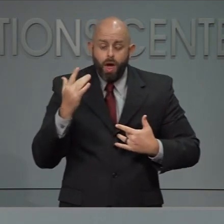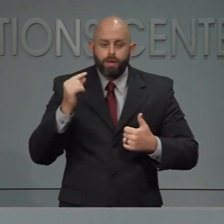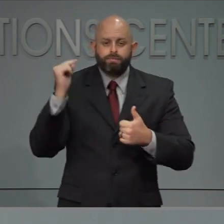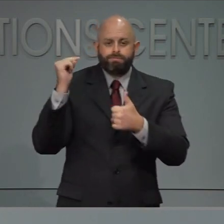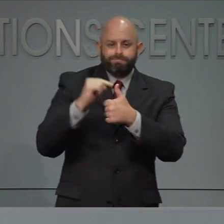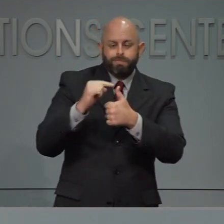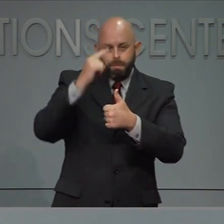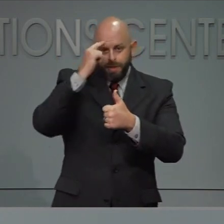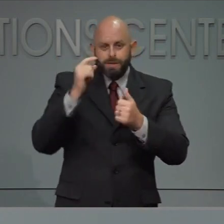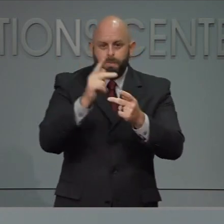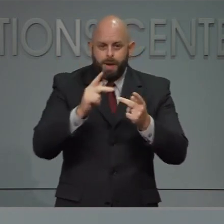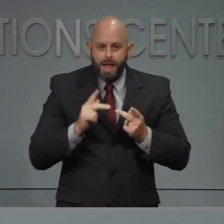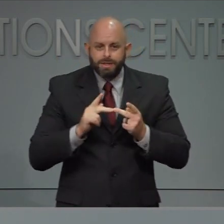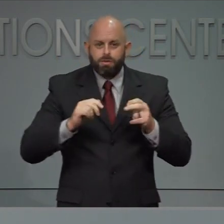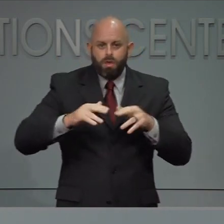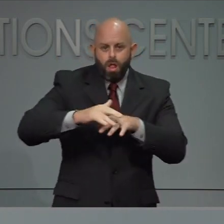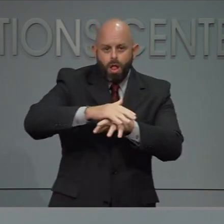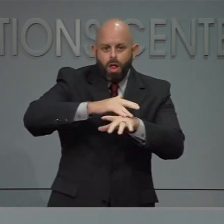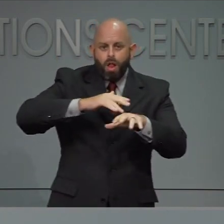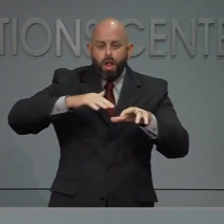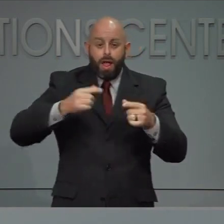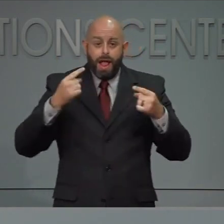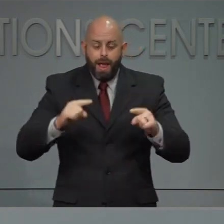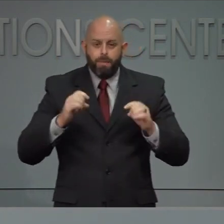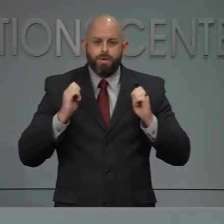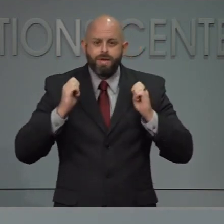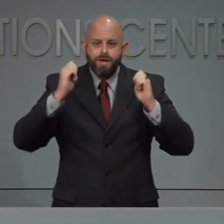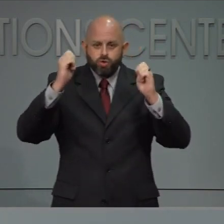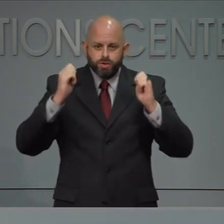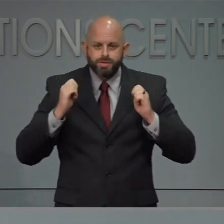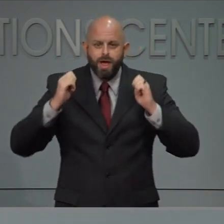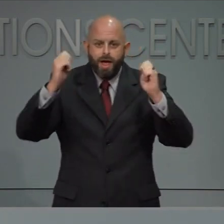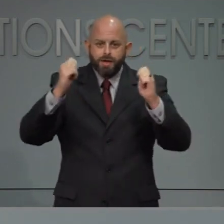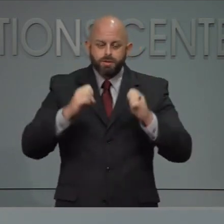GYMS IS BECAUSE IT IS A PLACE WHERE WHEN YOU ARE EXERCISING.